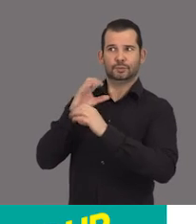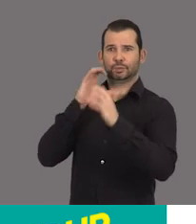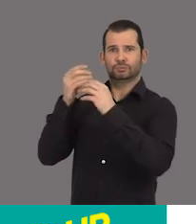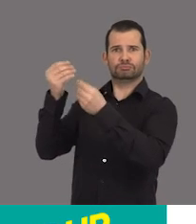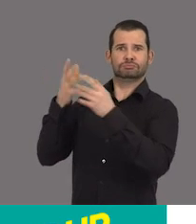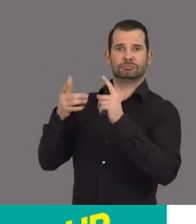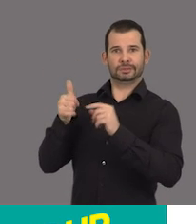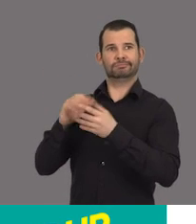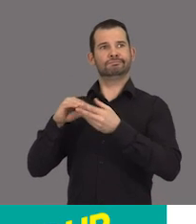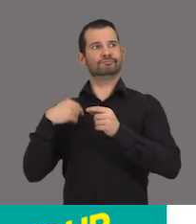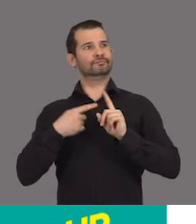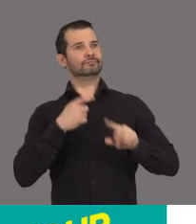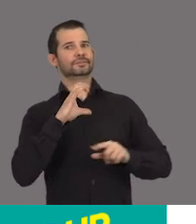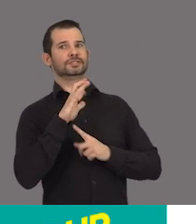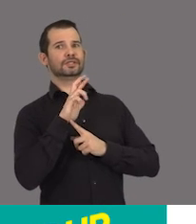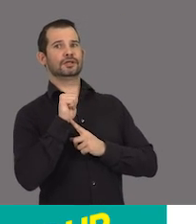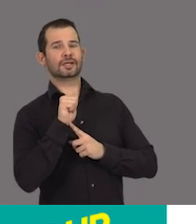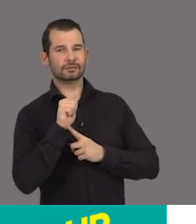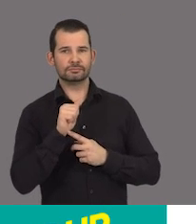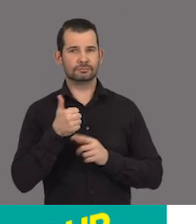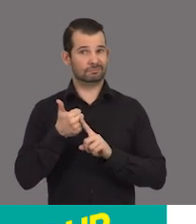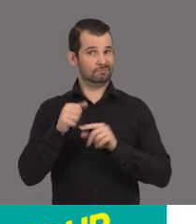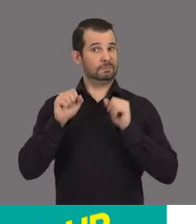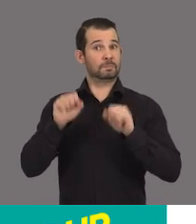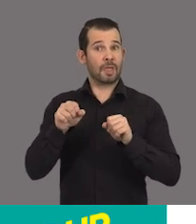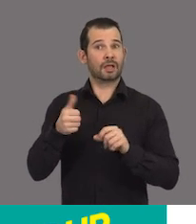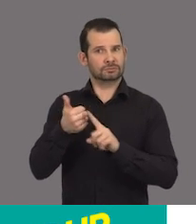It is possible to receive a direct communication from the CRA.